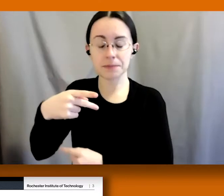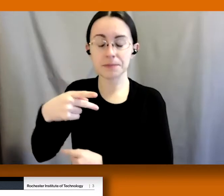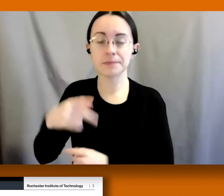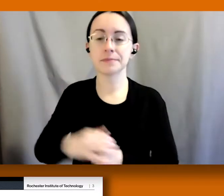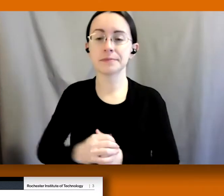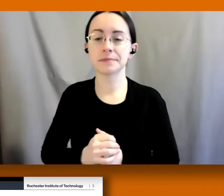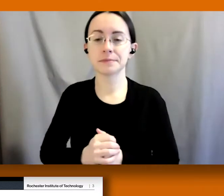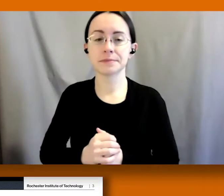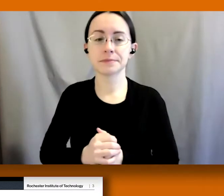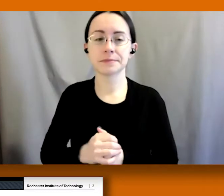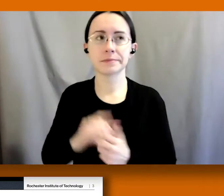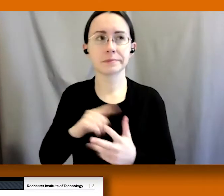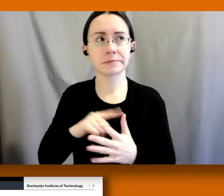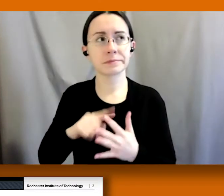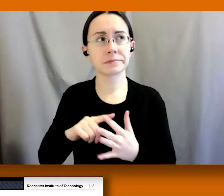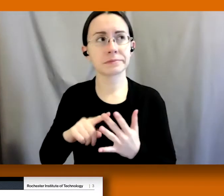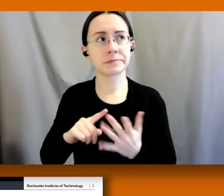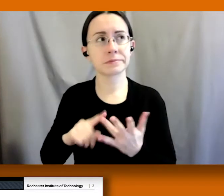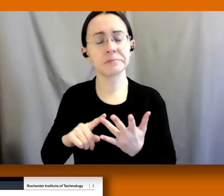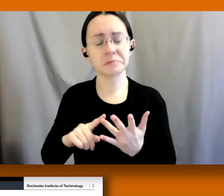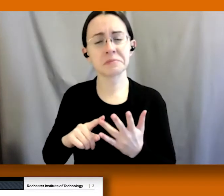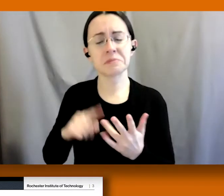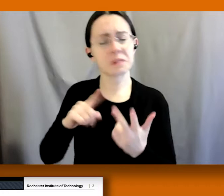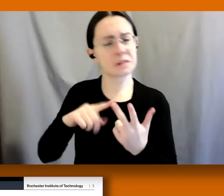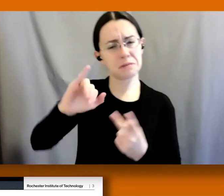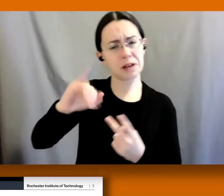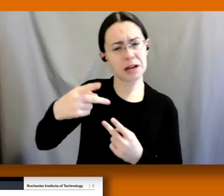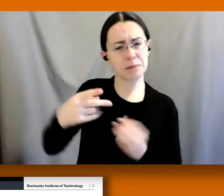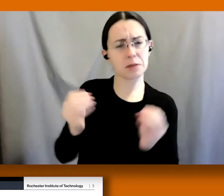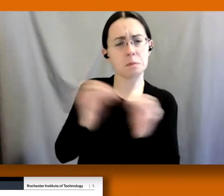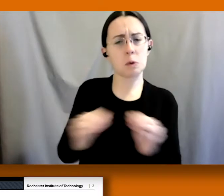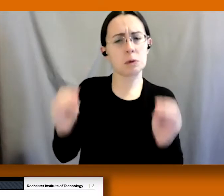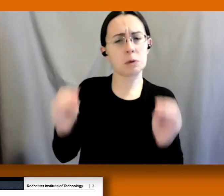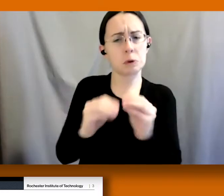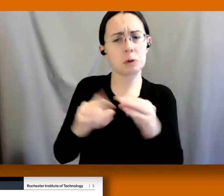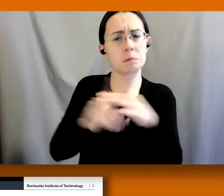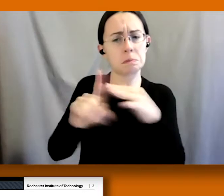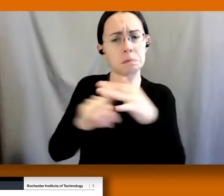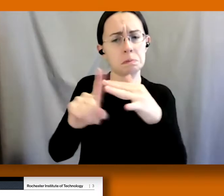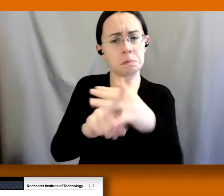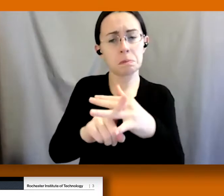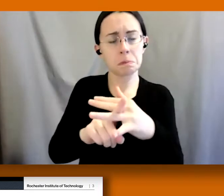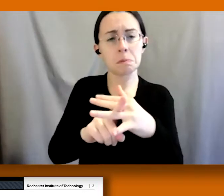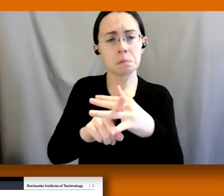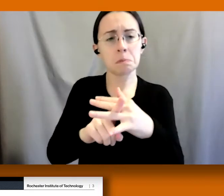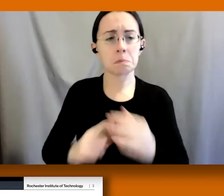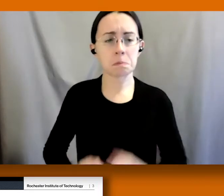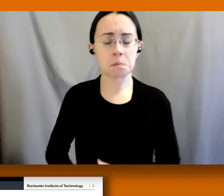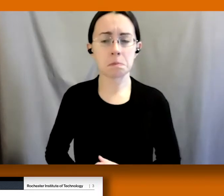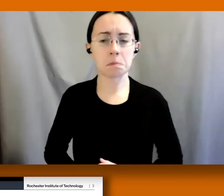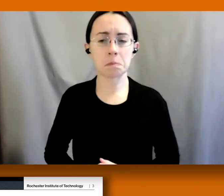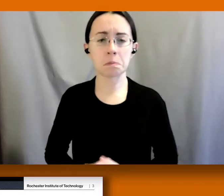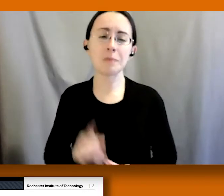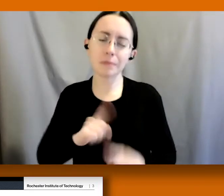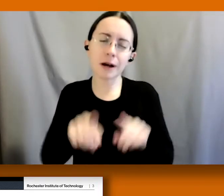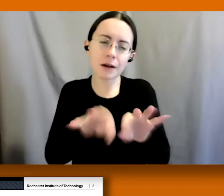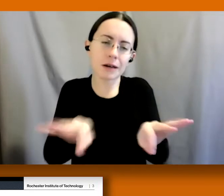Um, that is becoming more common, um... but you'll want to notify me ahead of time